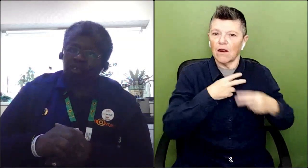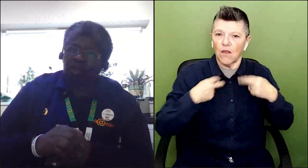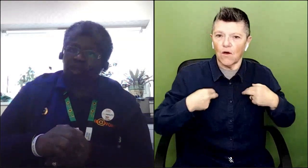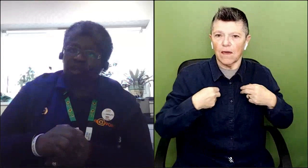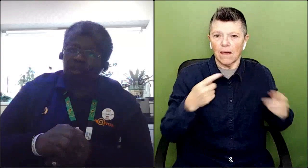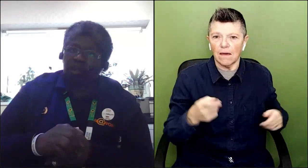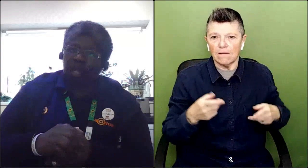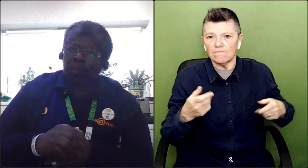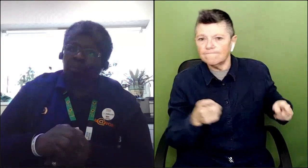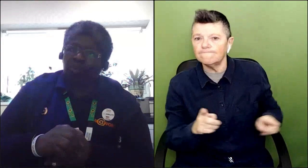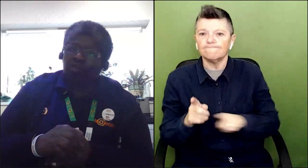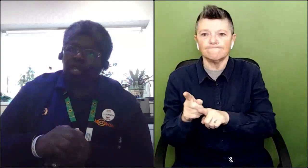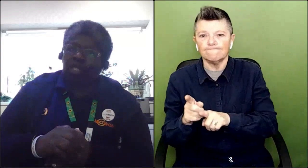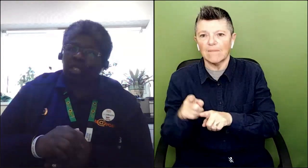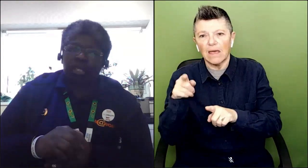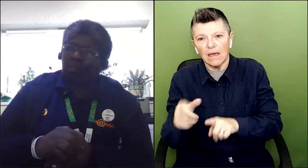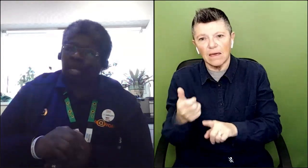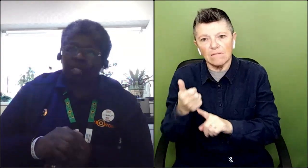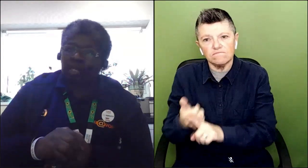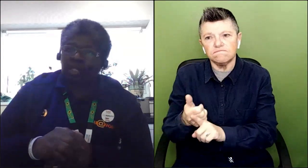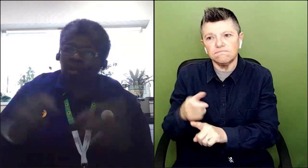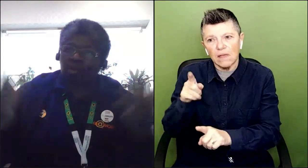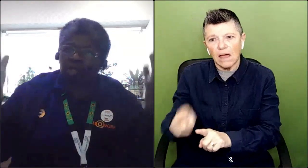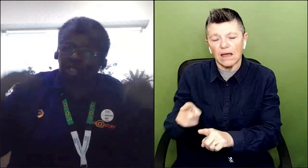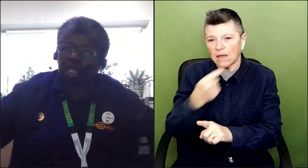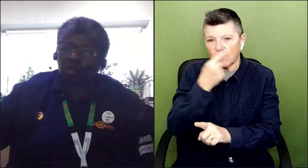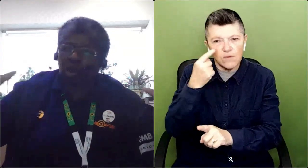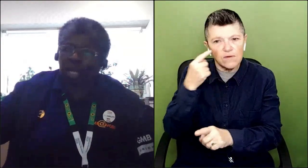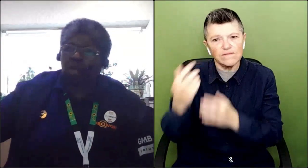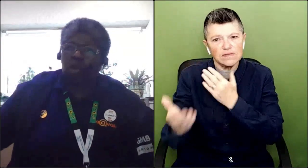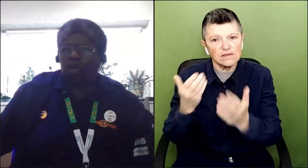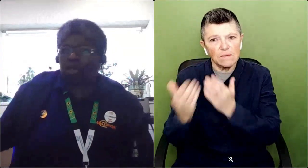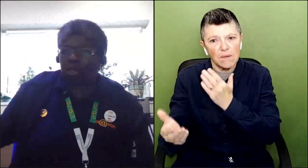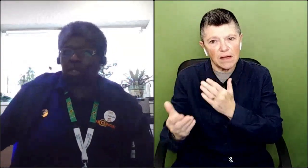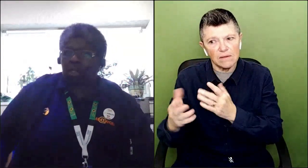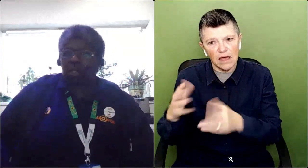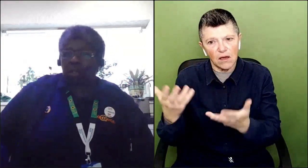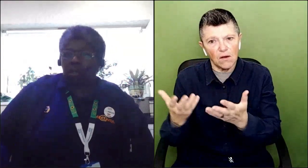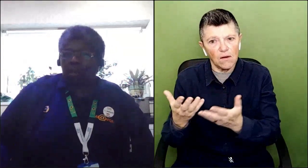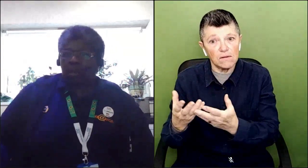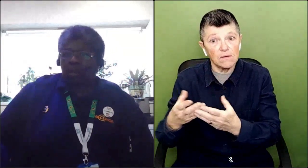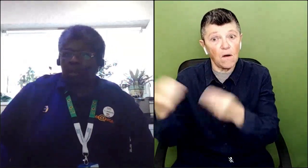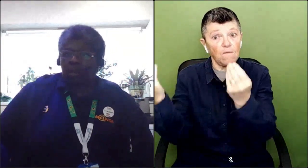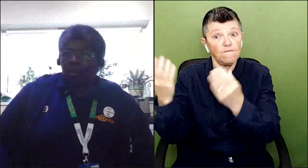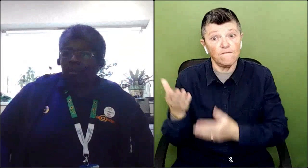He proved that it doesn't matter. Don't see what he was.